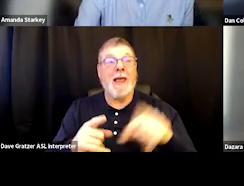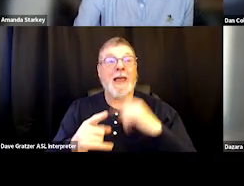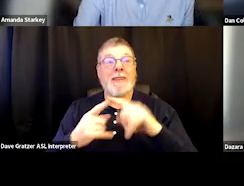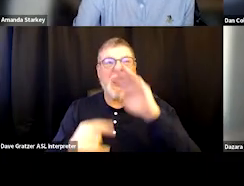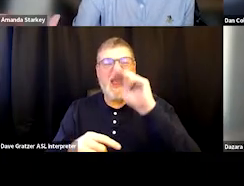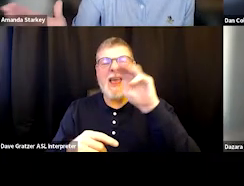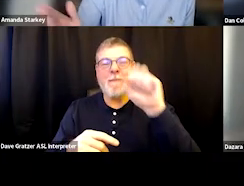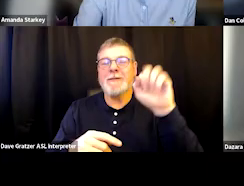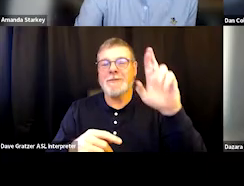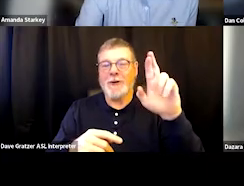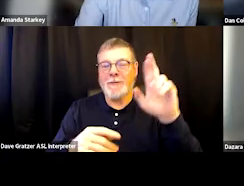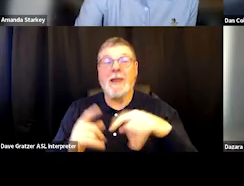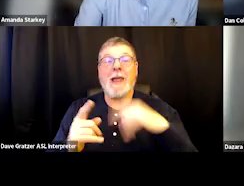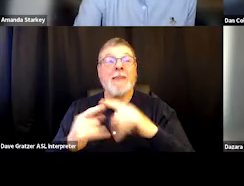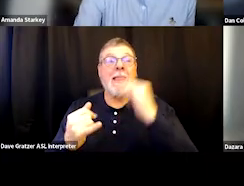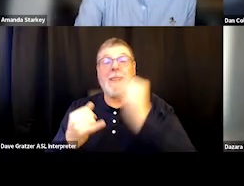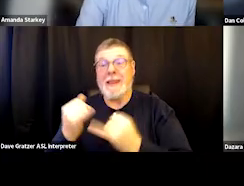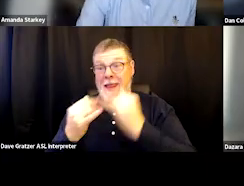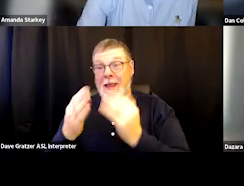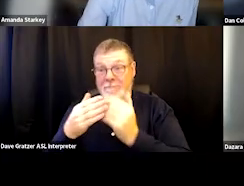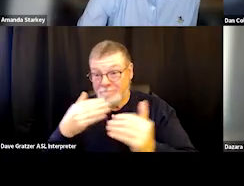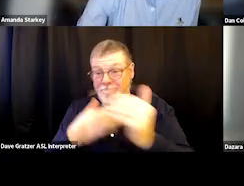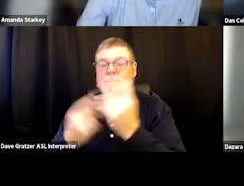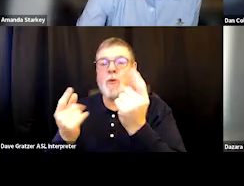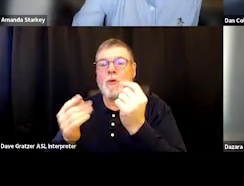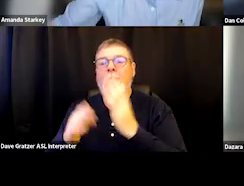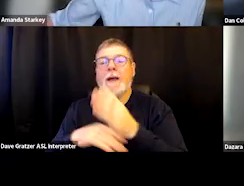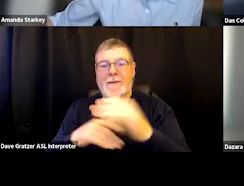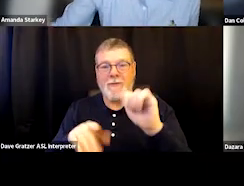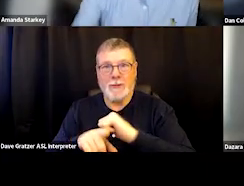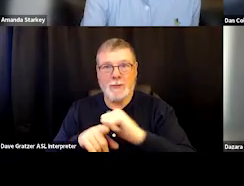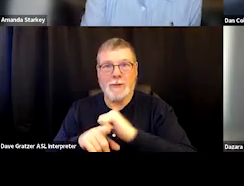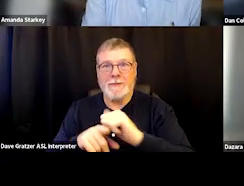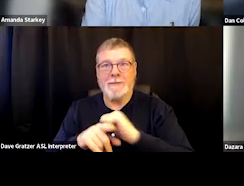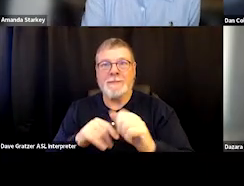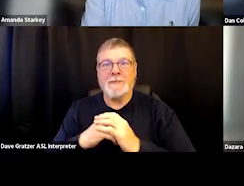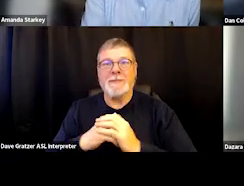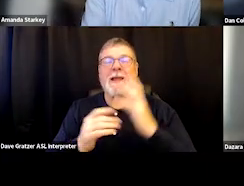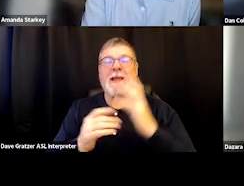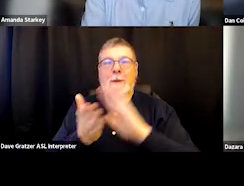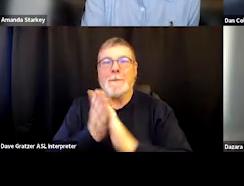as you move past the training phase and move into beginning the work.